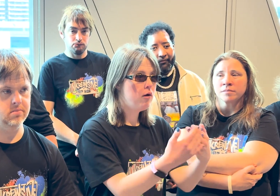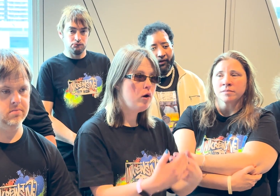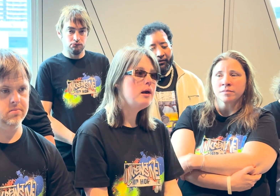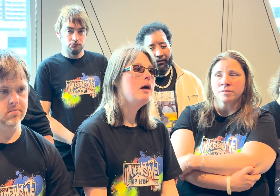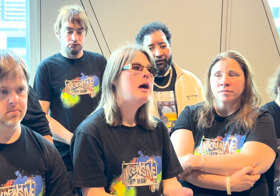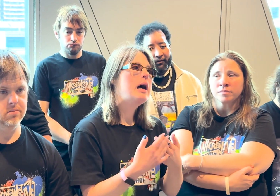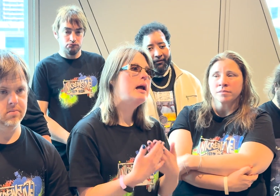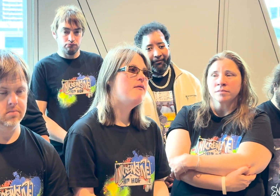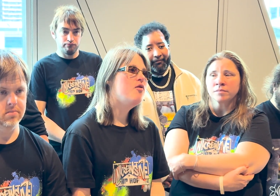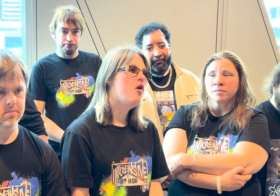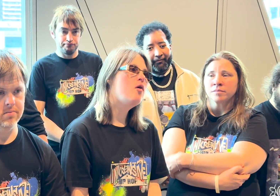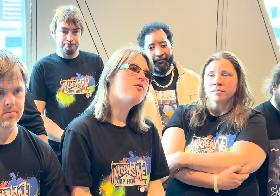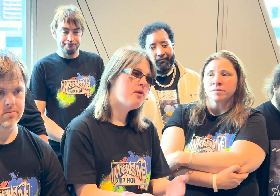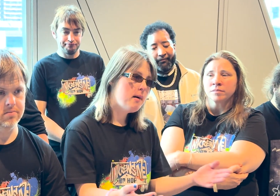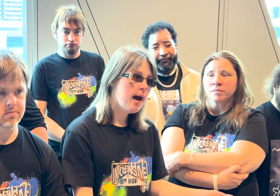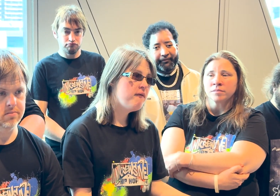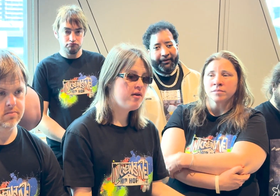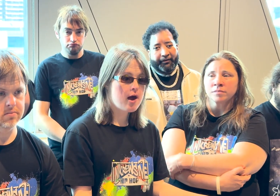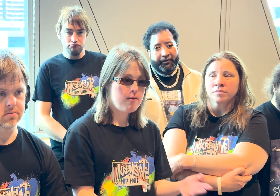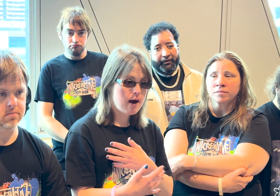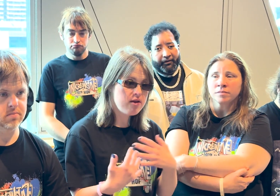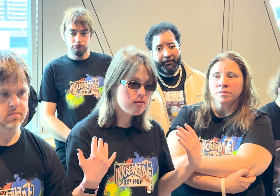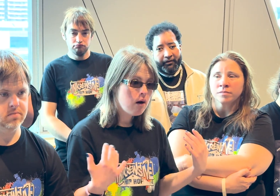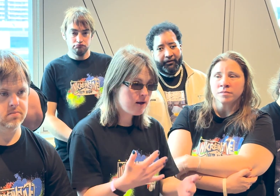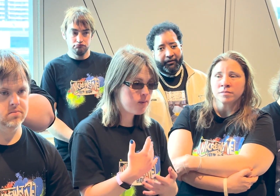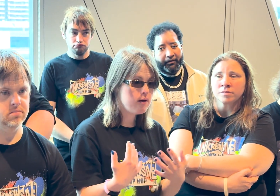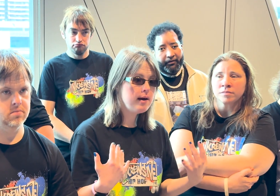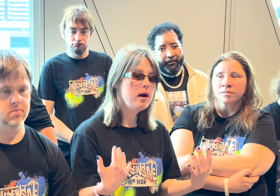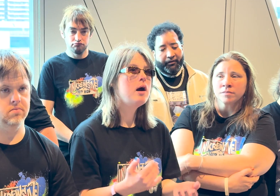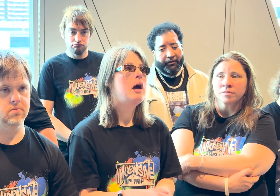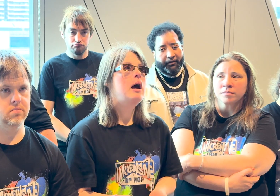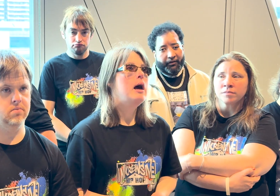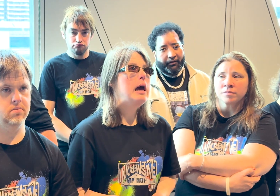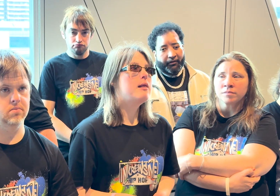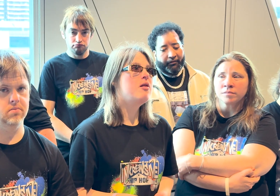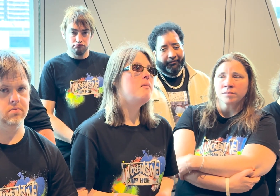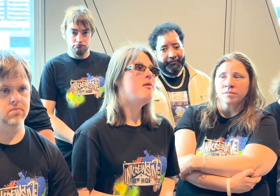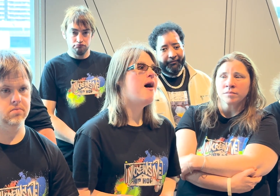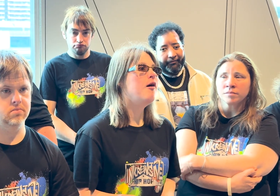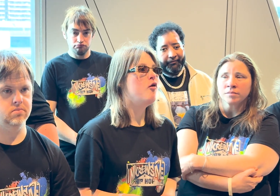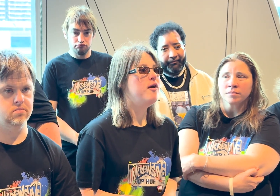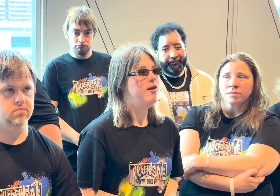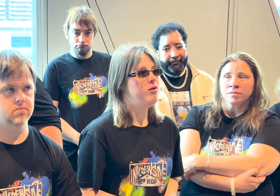included and even though they might have the same as us, a disability, it doesn't mean they can't do things,